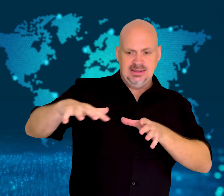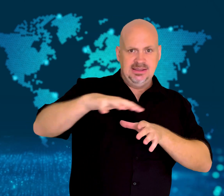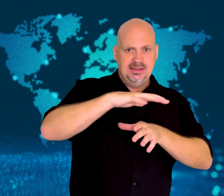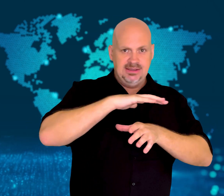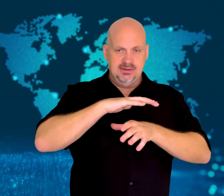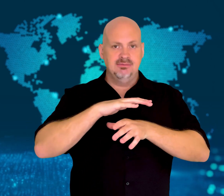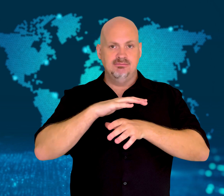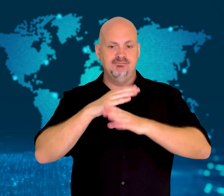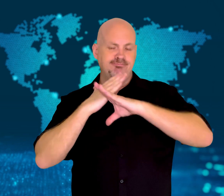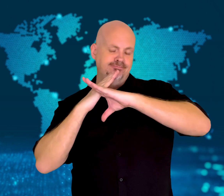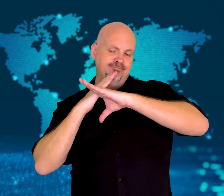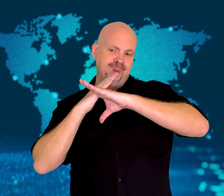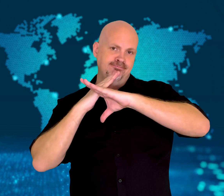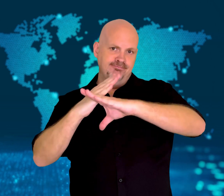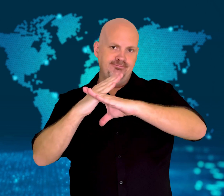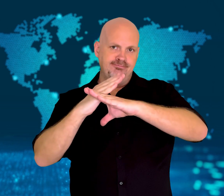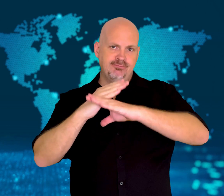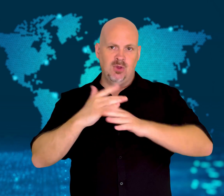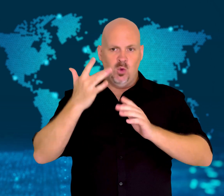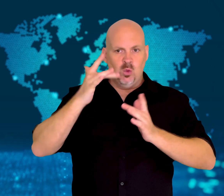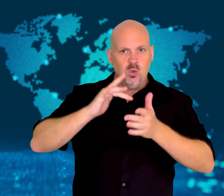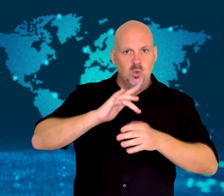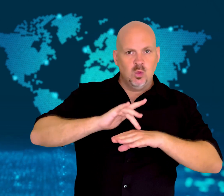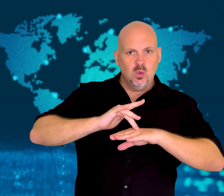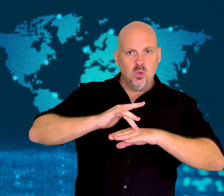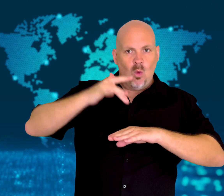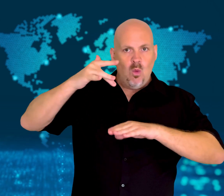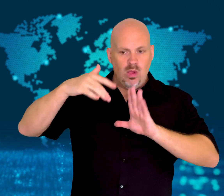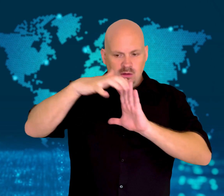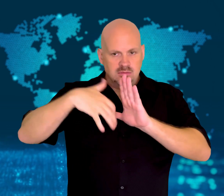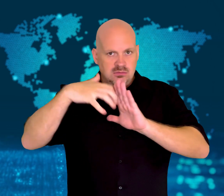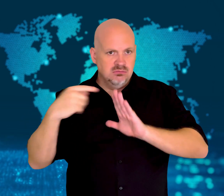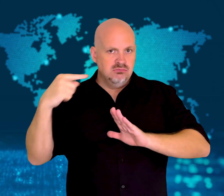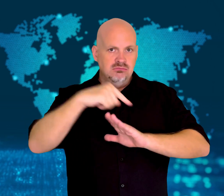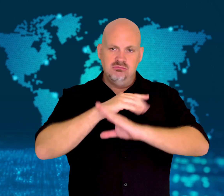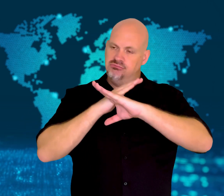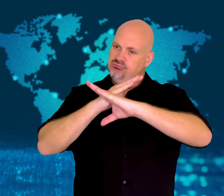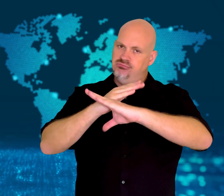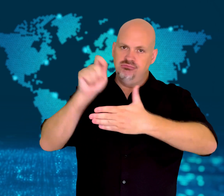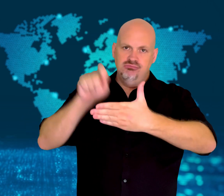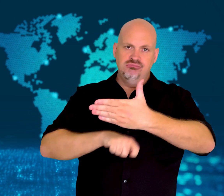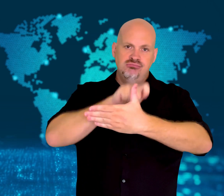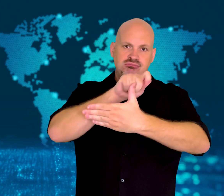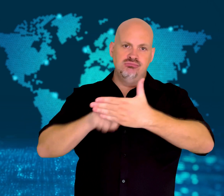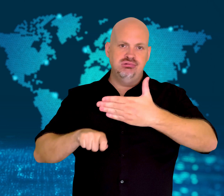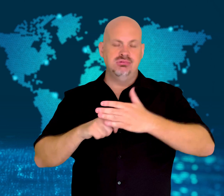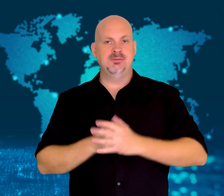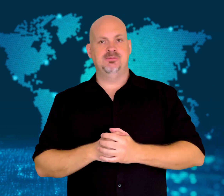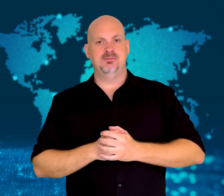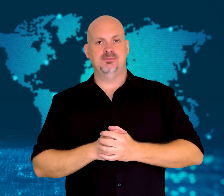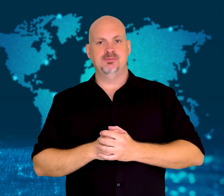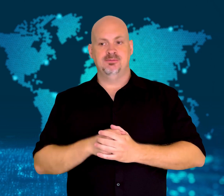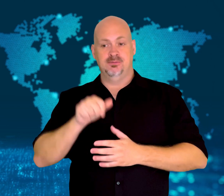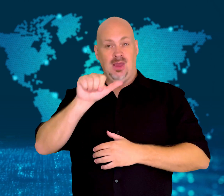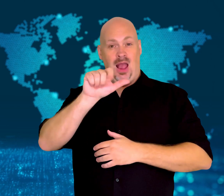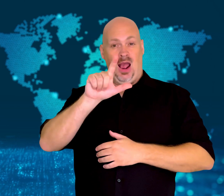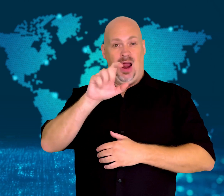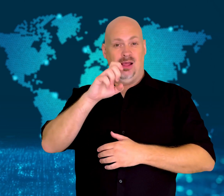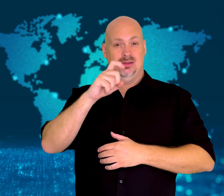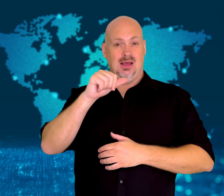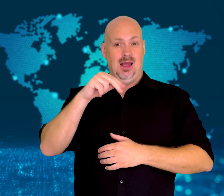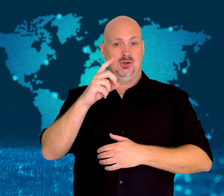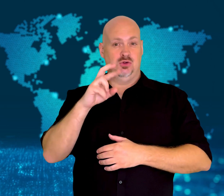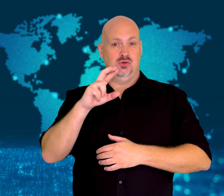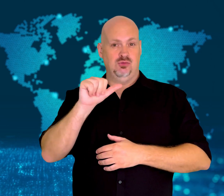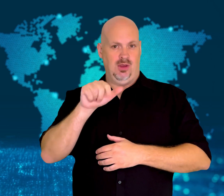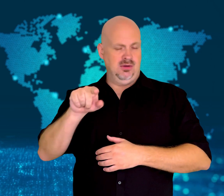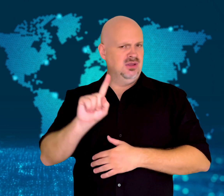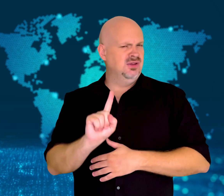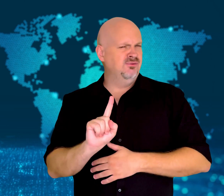Alexandra was the first woman to join "La Guardia",